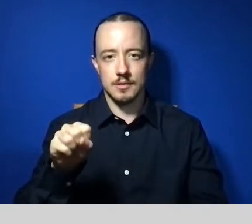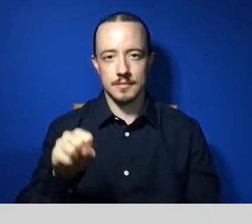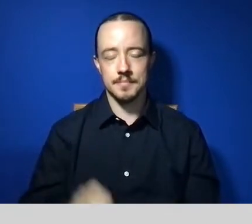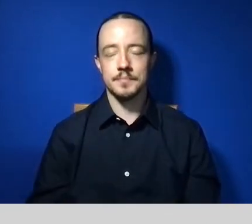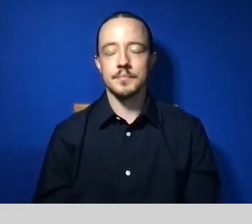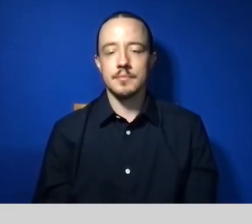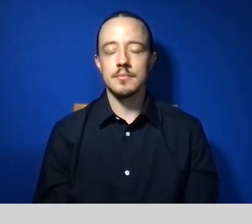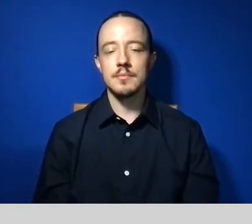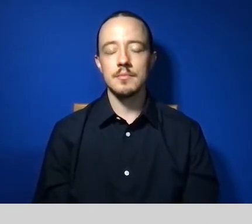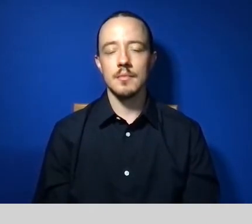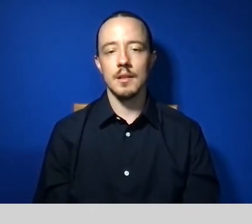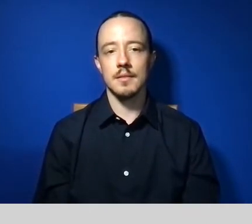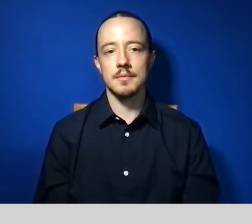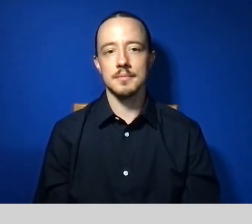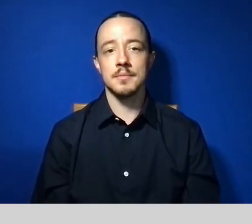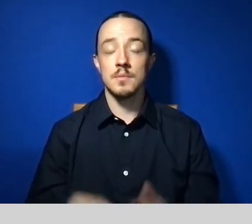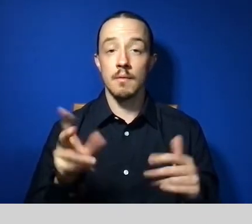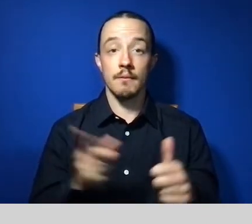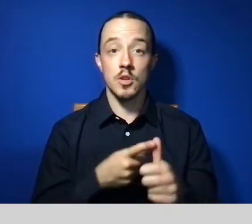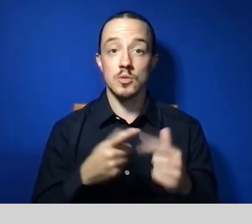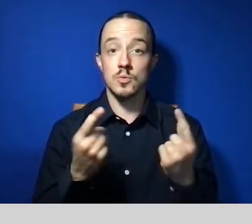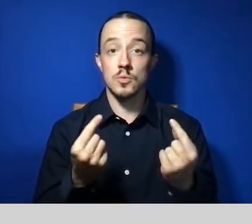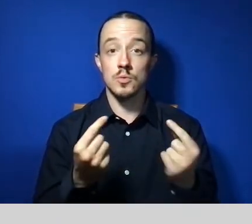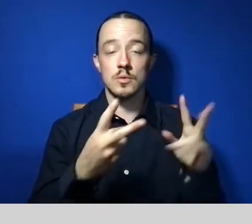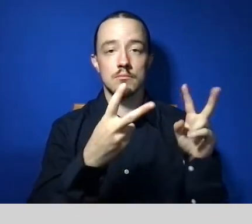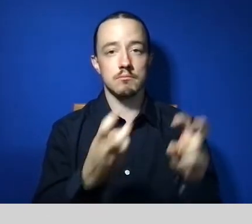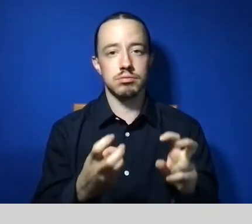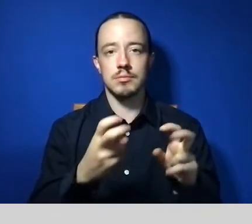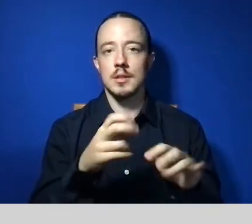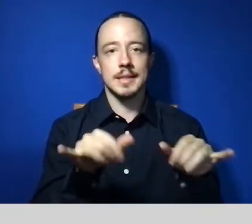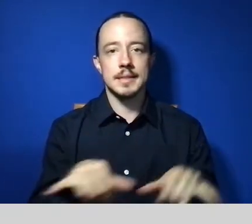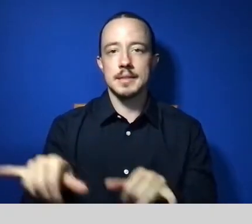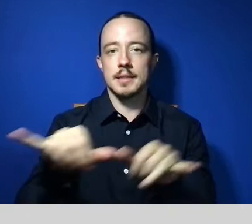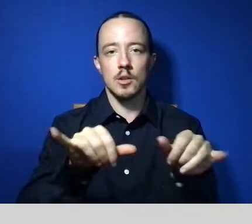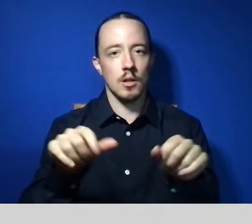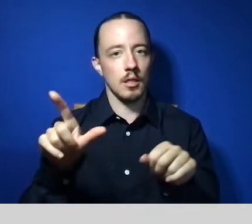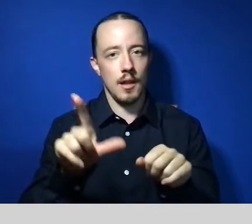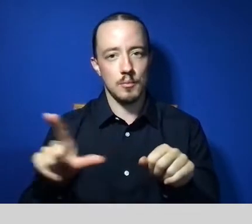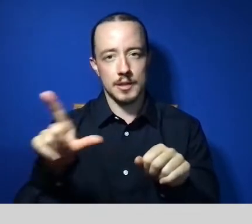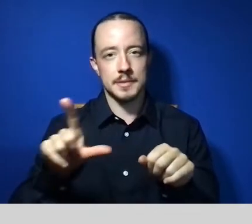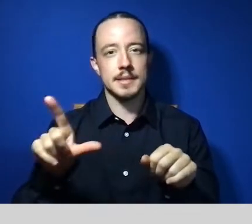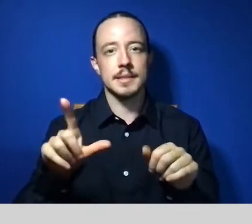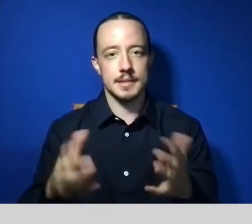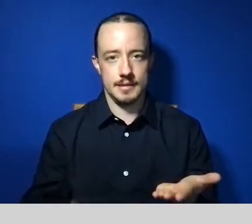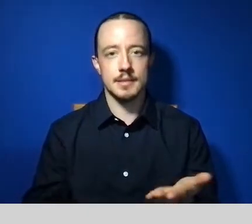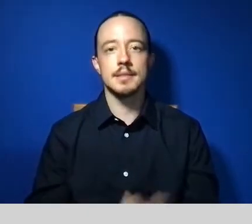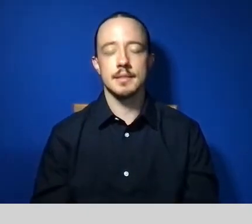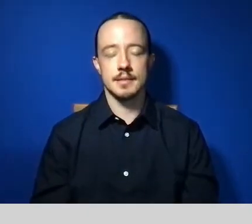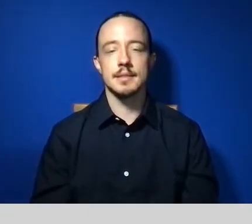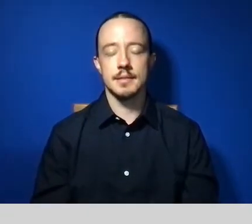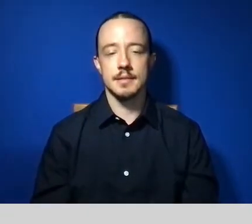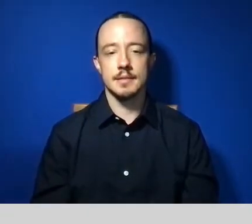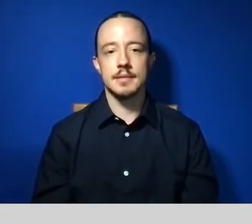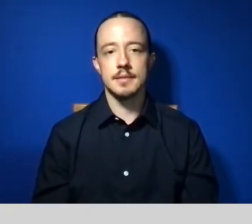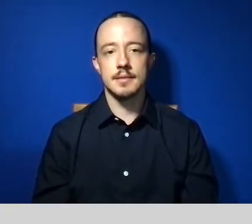So the first thing I do is I'm reading in the standard libraries, Numpy, Pandas and plotly.graph objects,